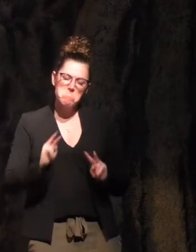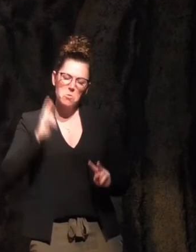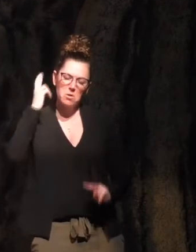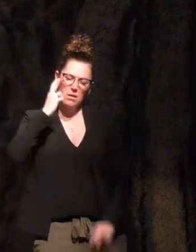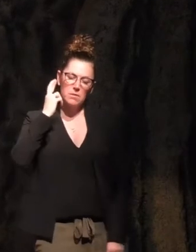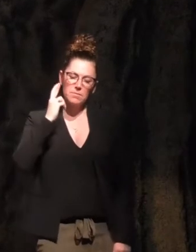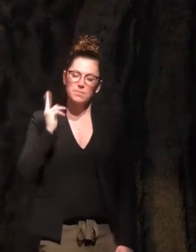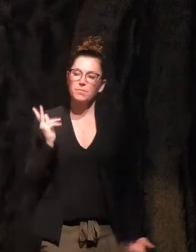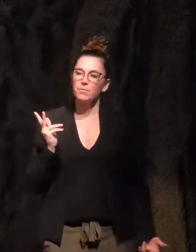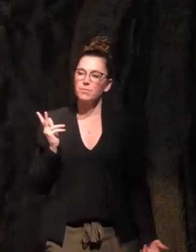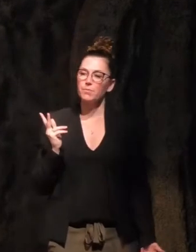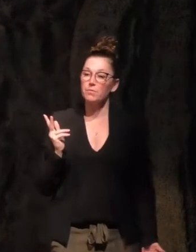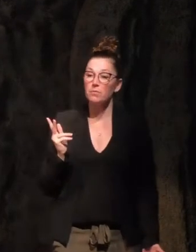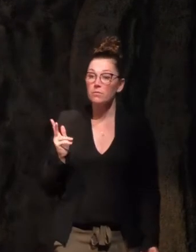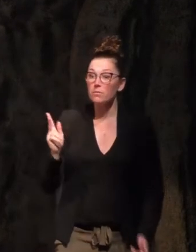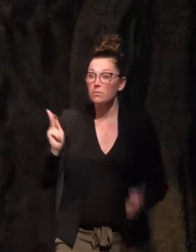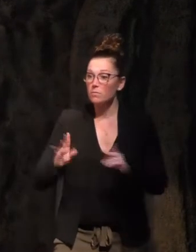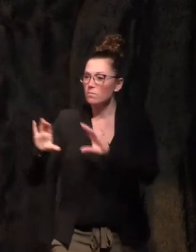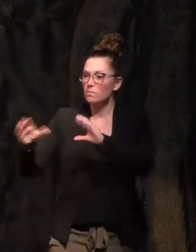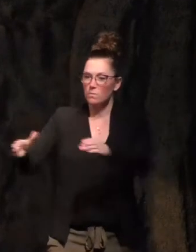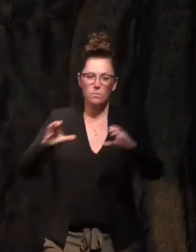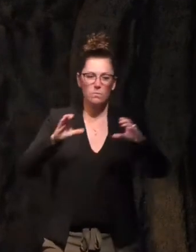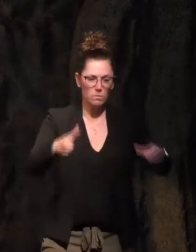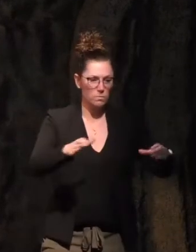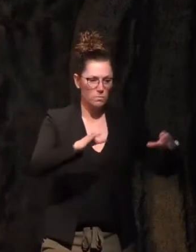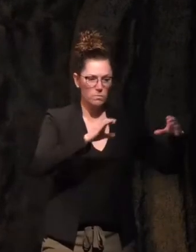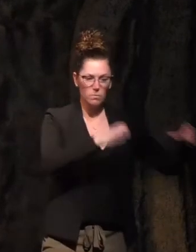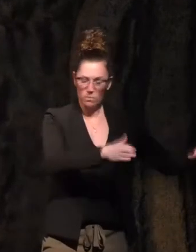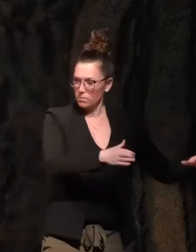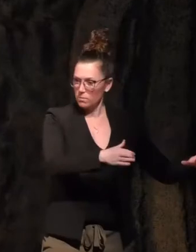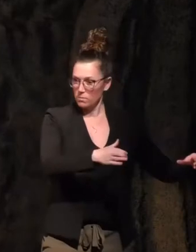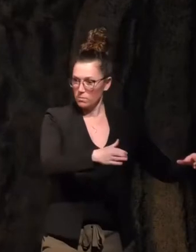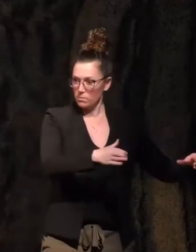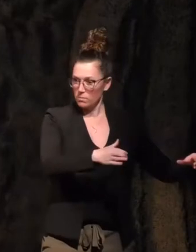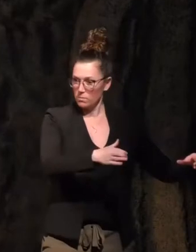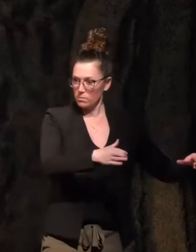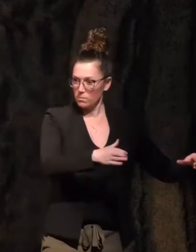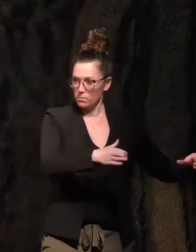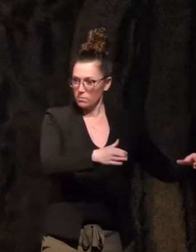who belong to groups, who may have been systematically excluded from the circles of majority power,